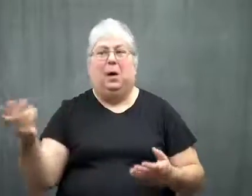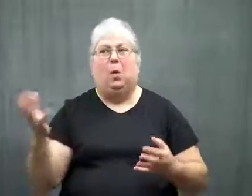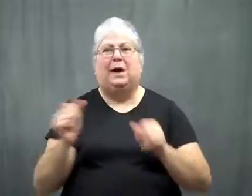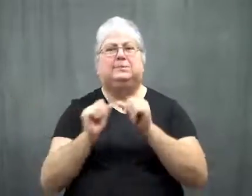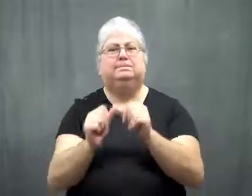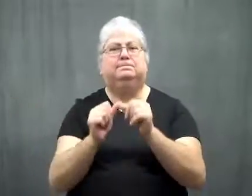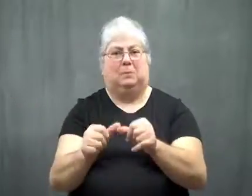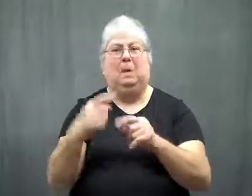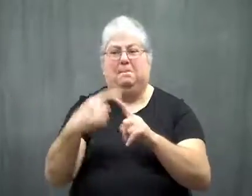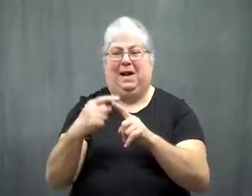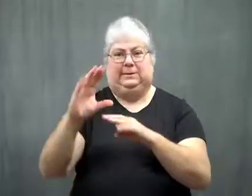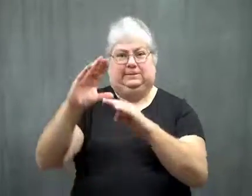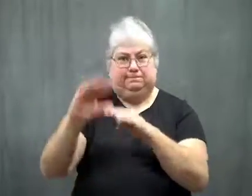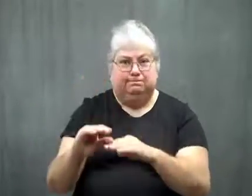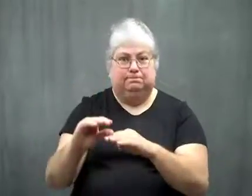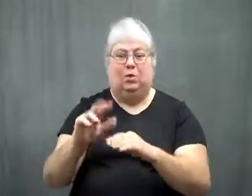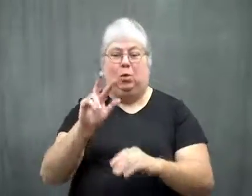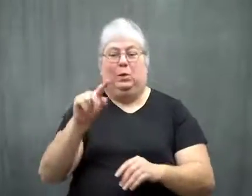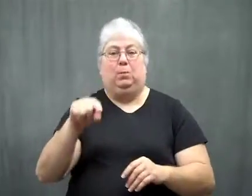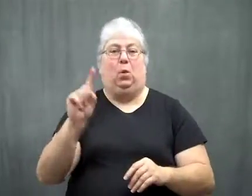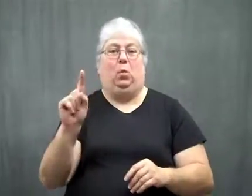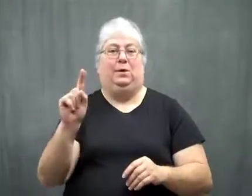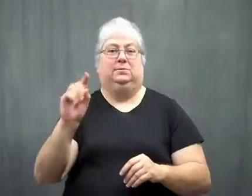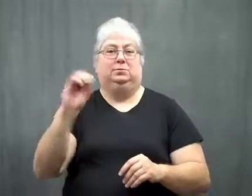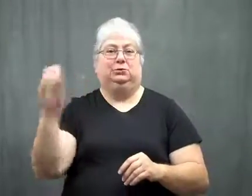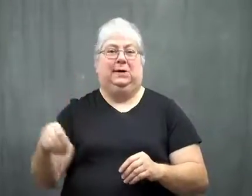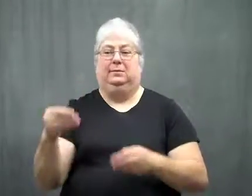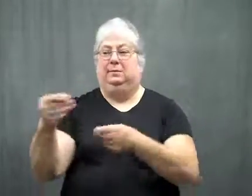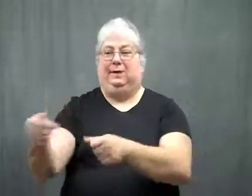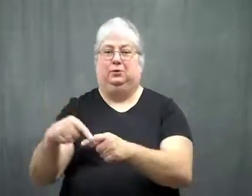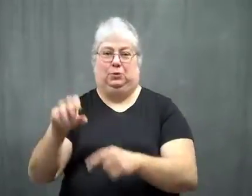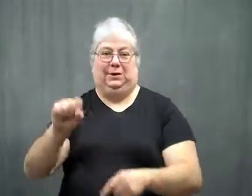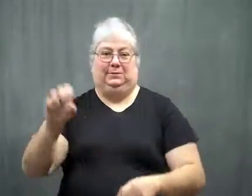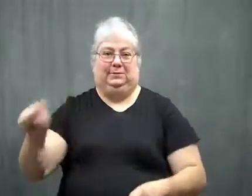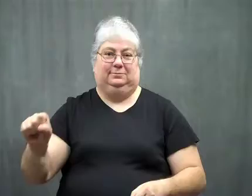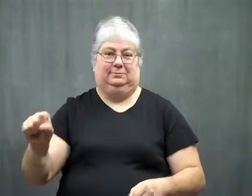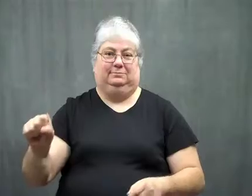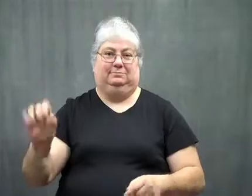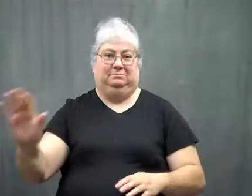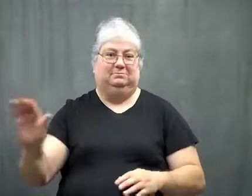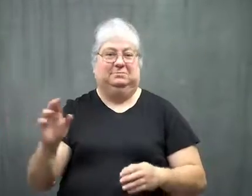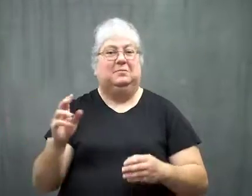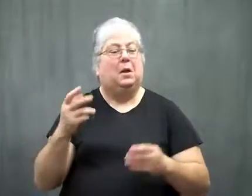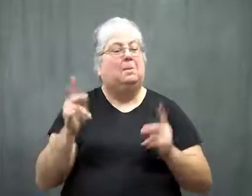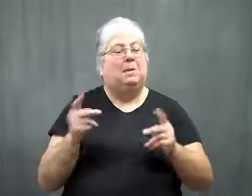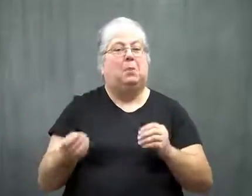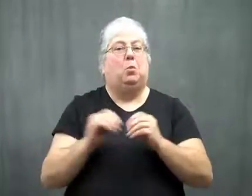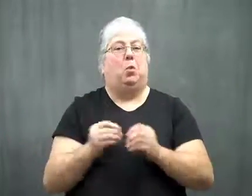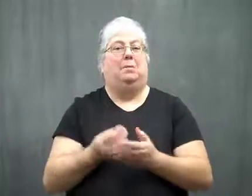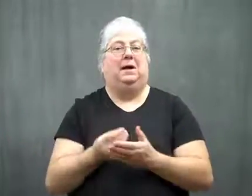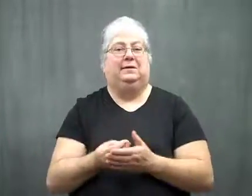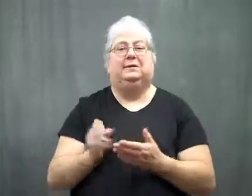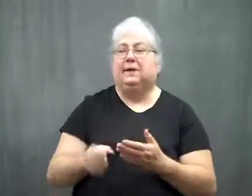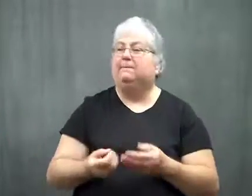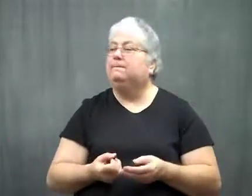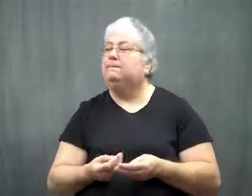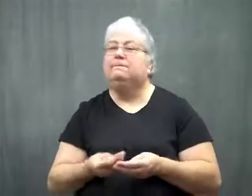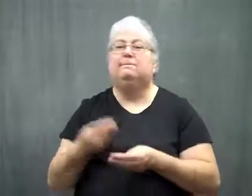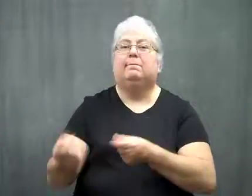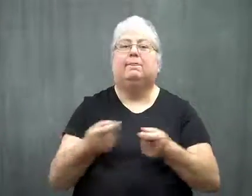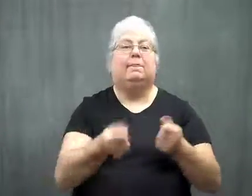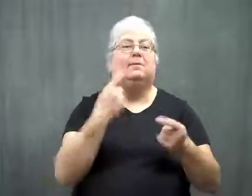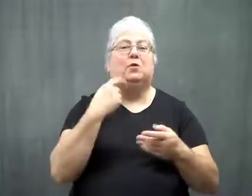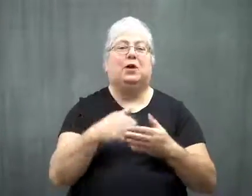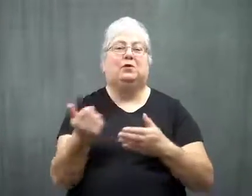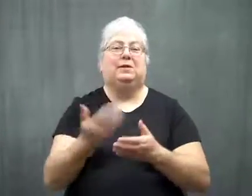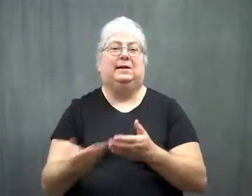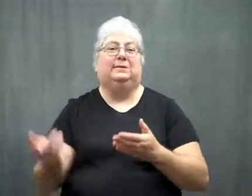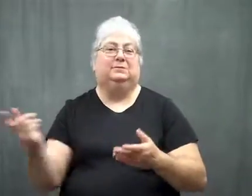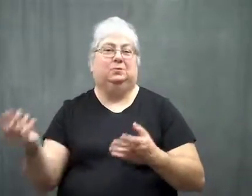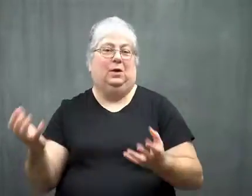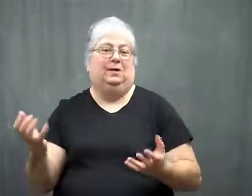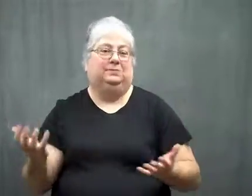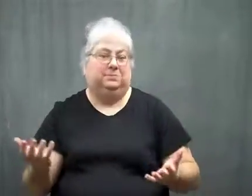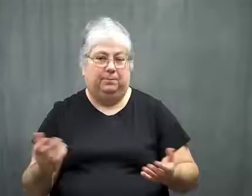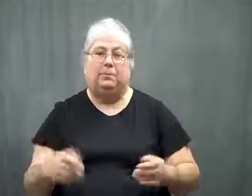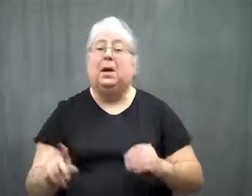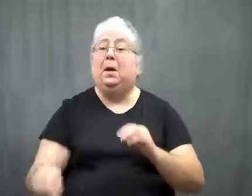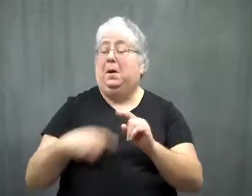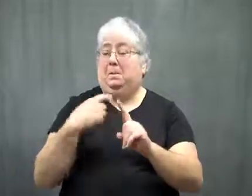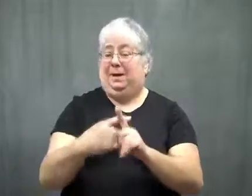President Obama wants to continue the cut and reduce it to 3.1%.